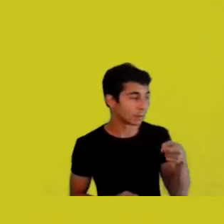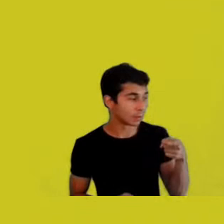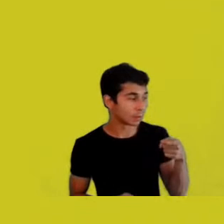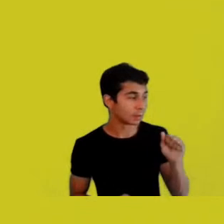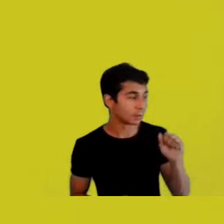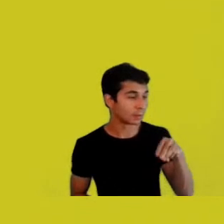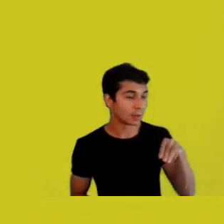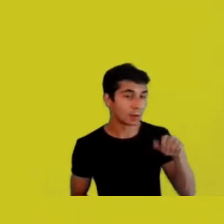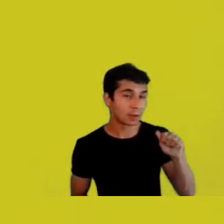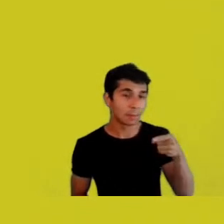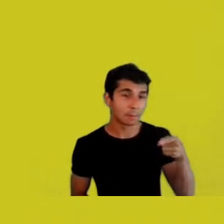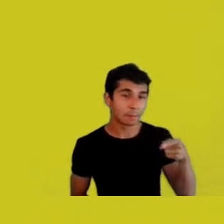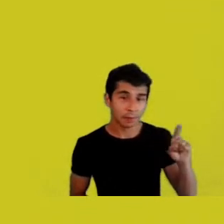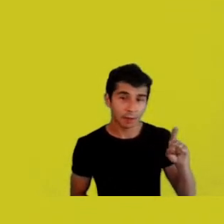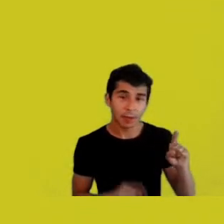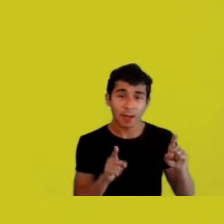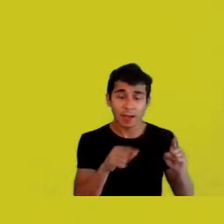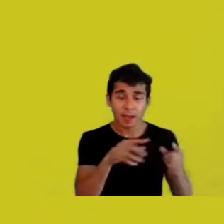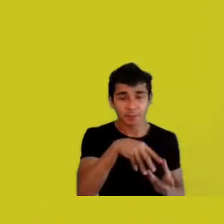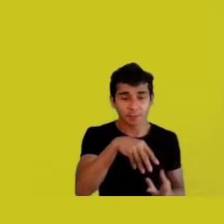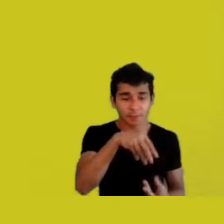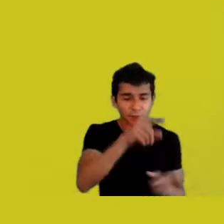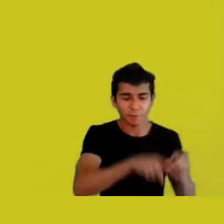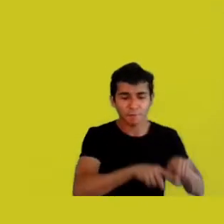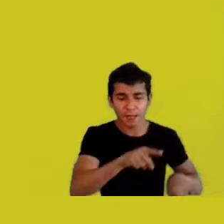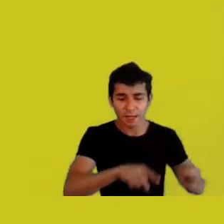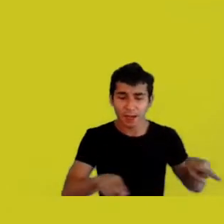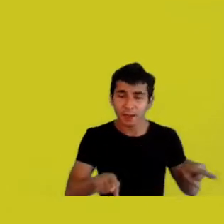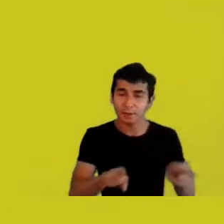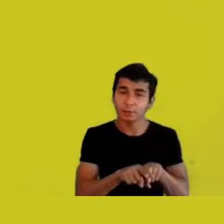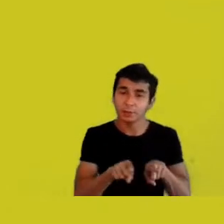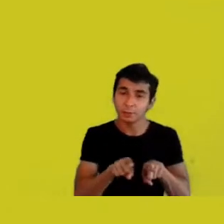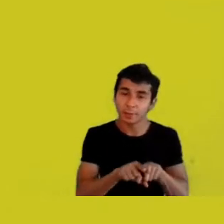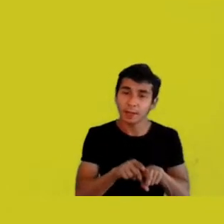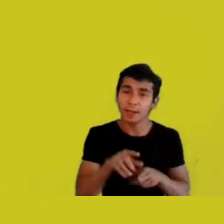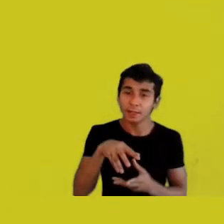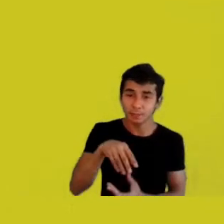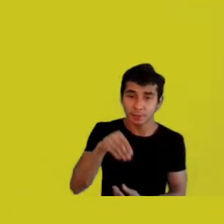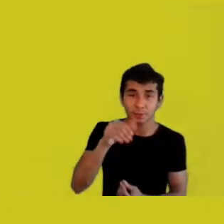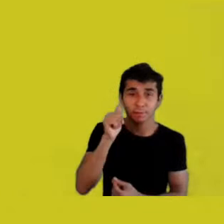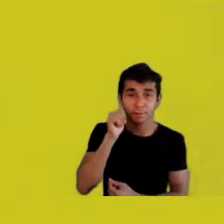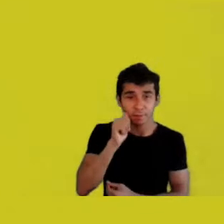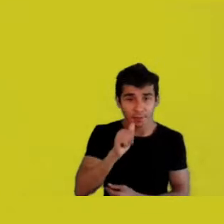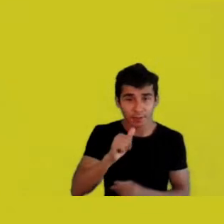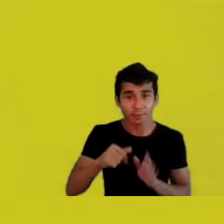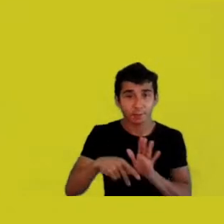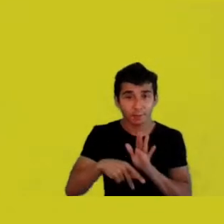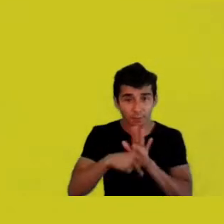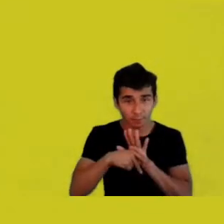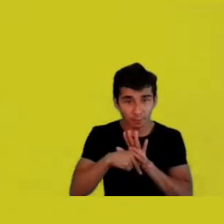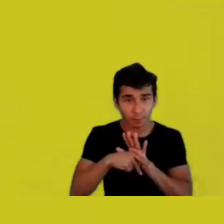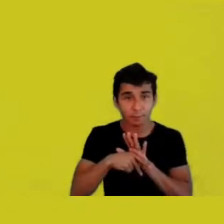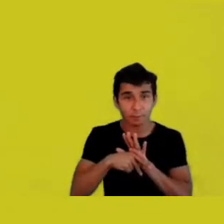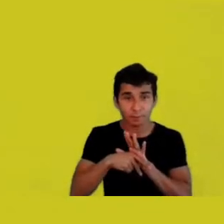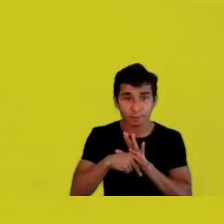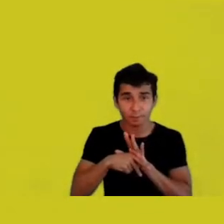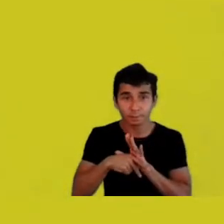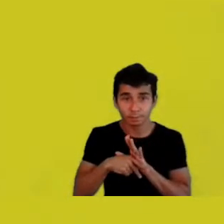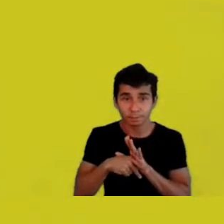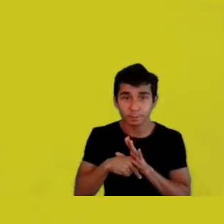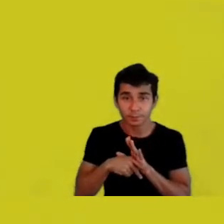and also the female breast. Meaning, they are linked to fertility somehow.